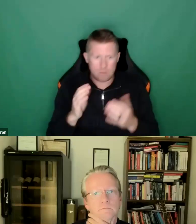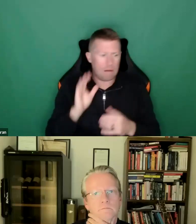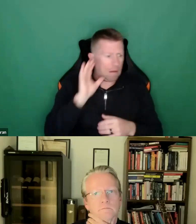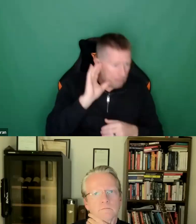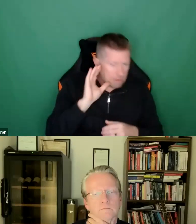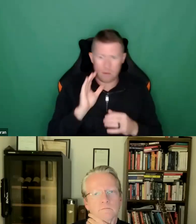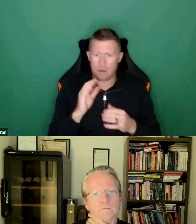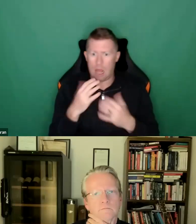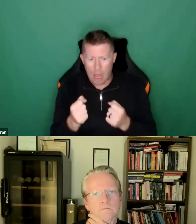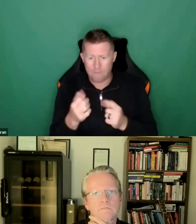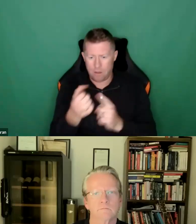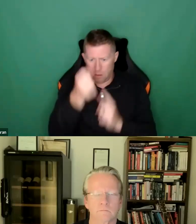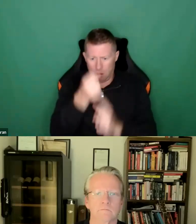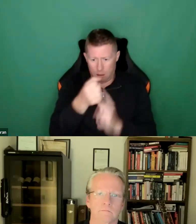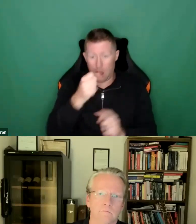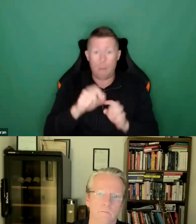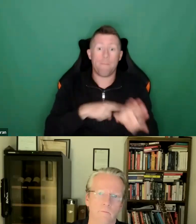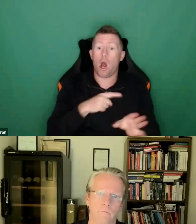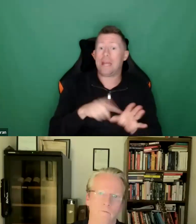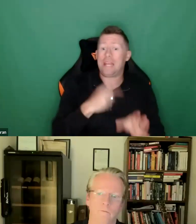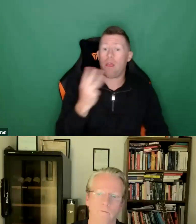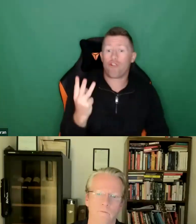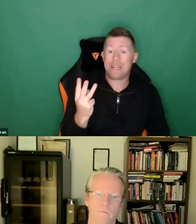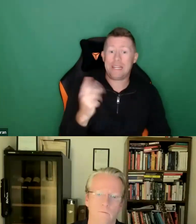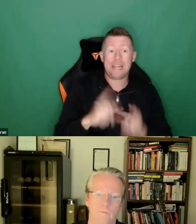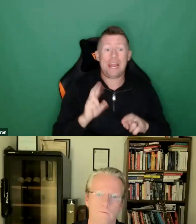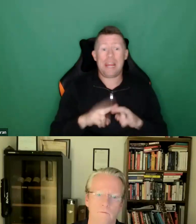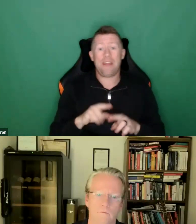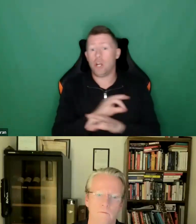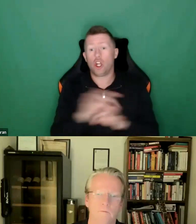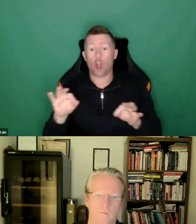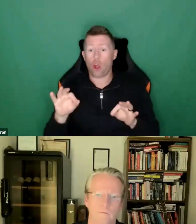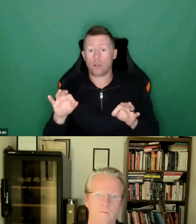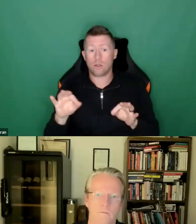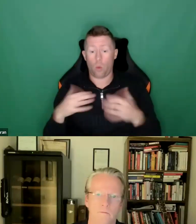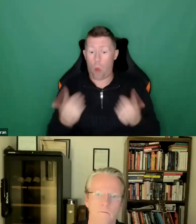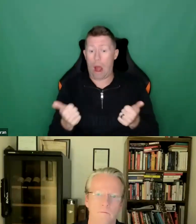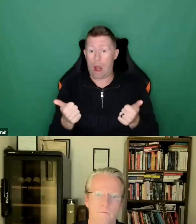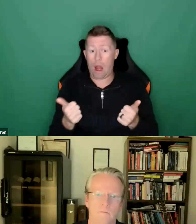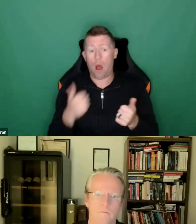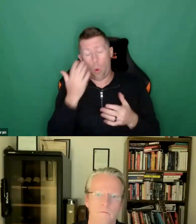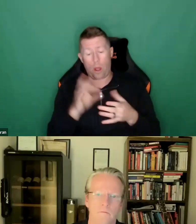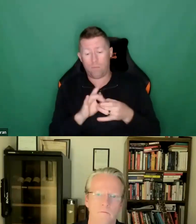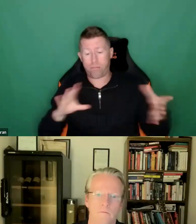a school which can meet kids needs, listen to kids, and get them kicking goals by the time they